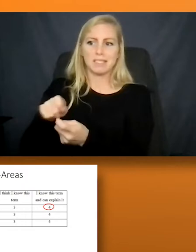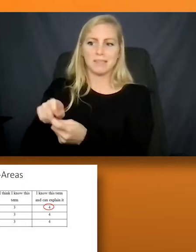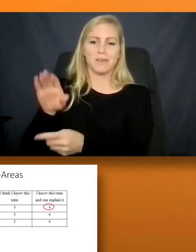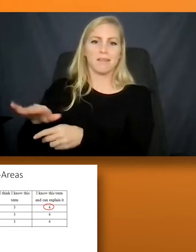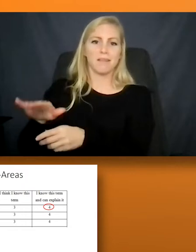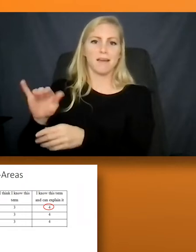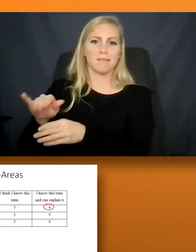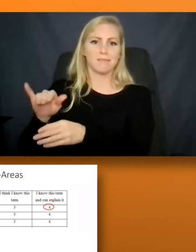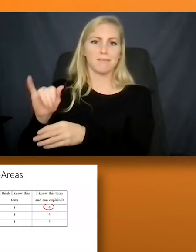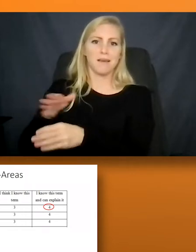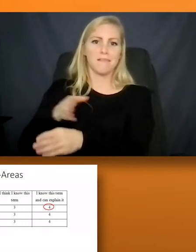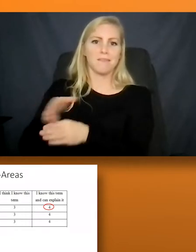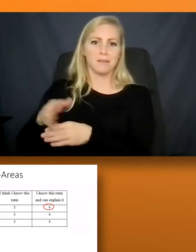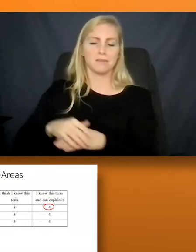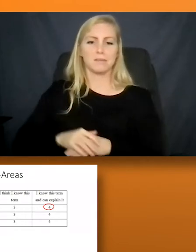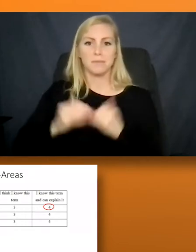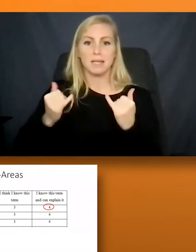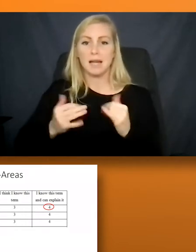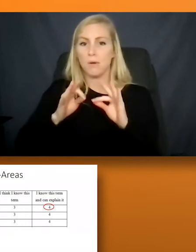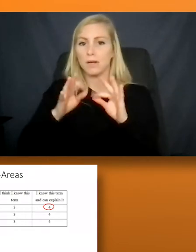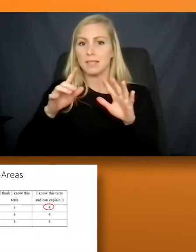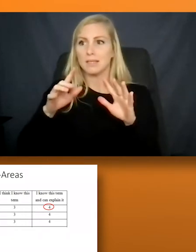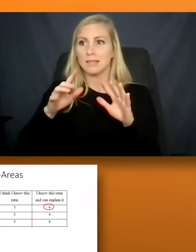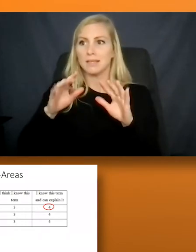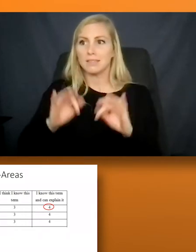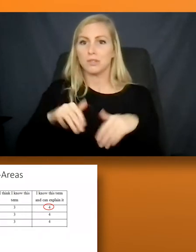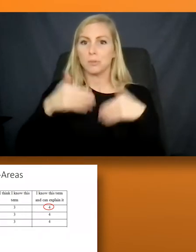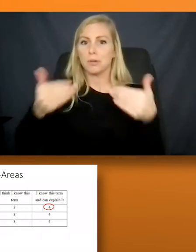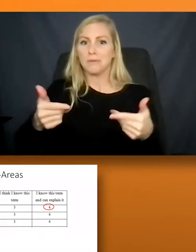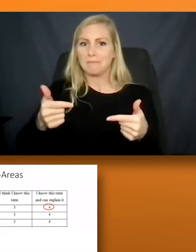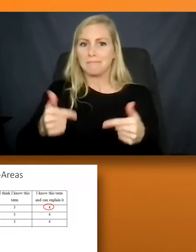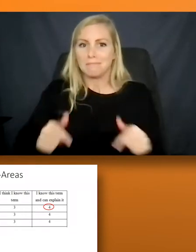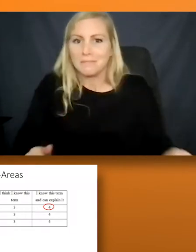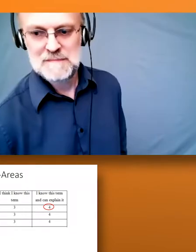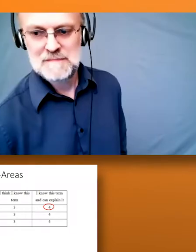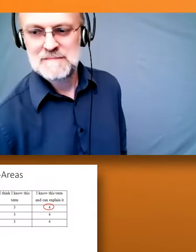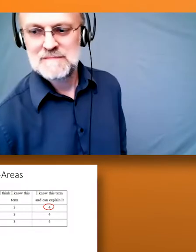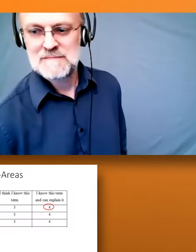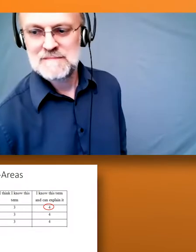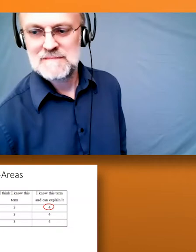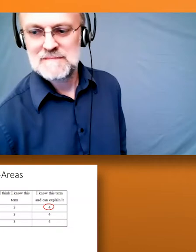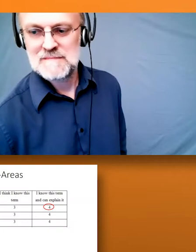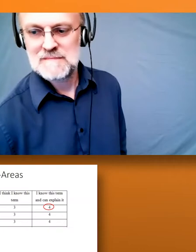that you're reading about or talking about the time. The issue with those words